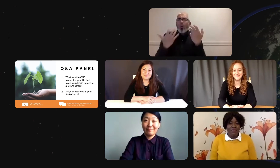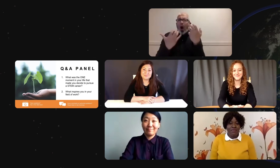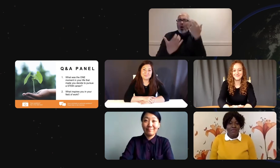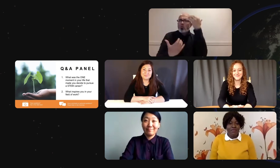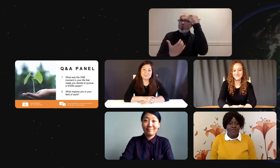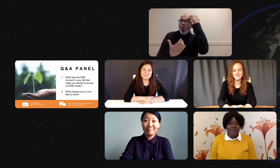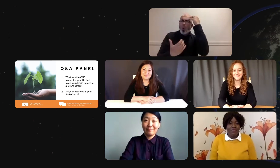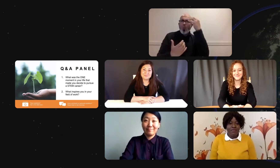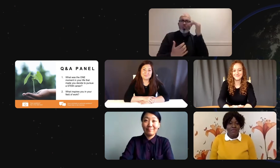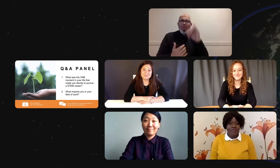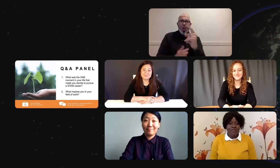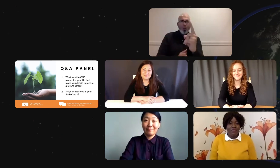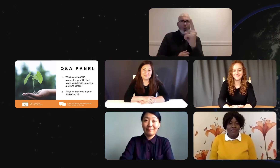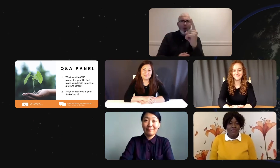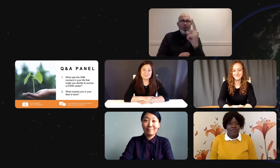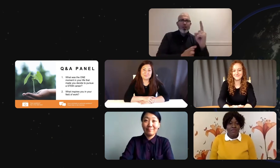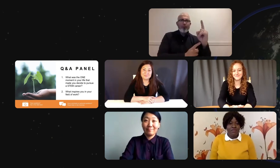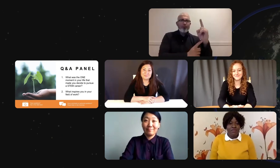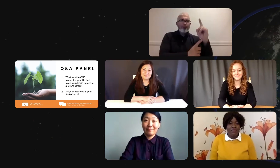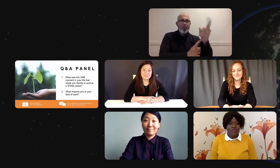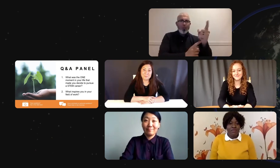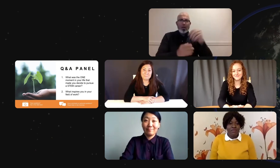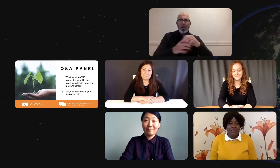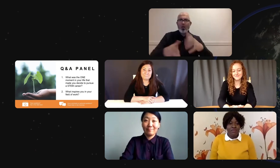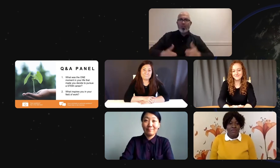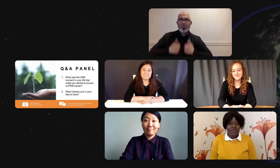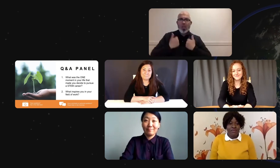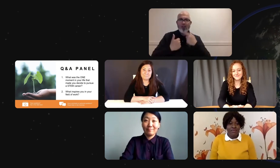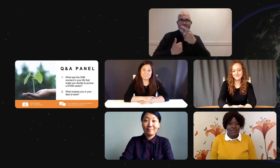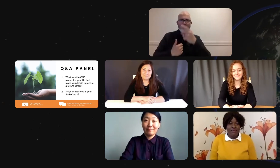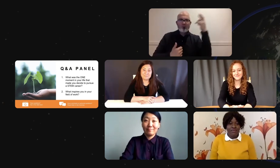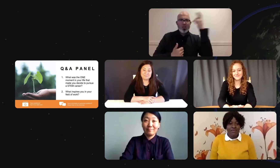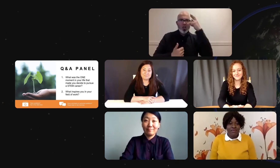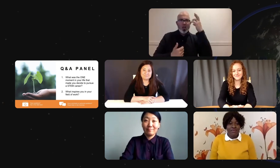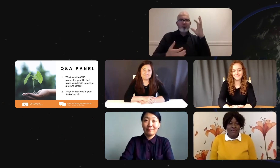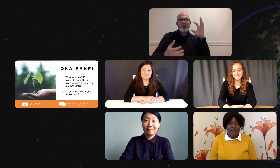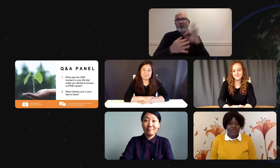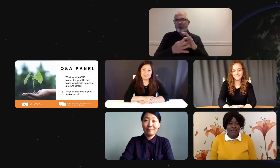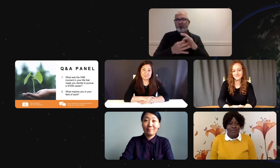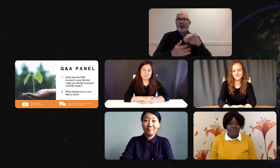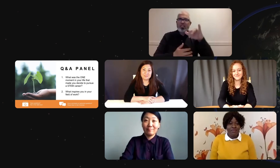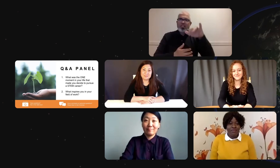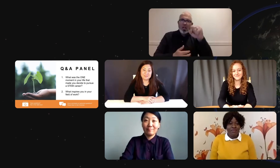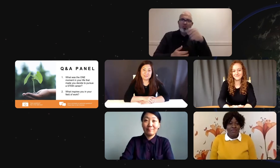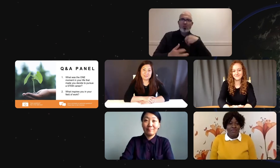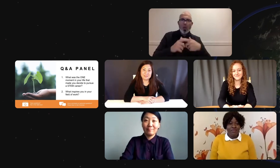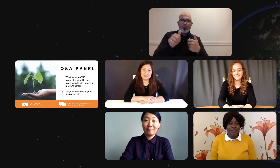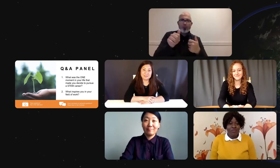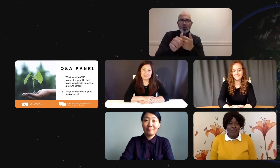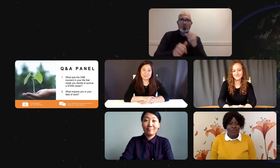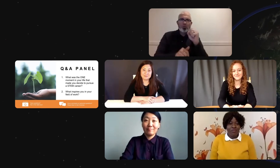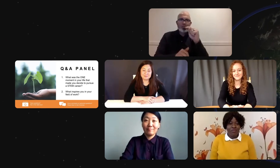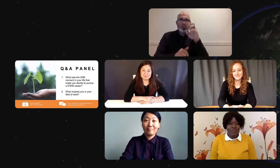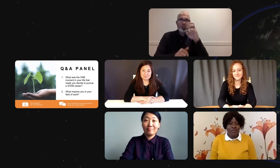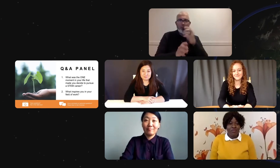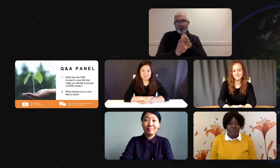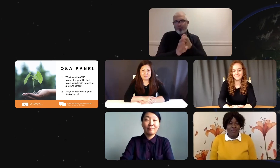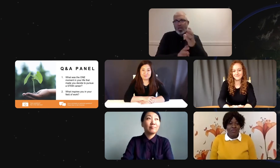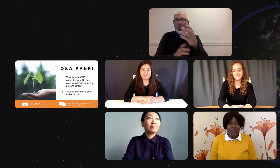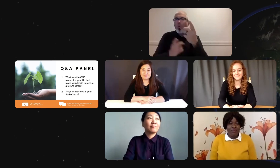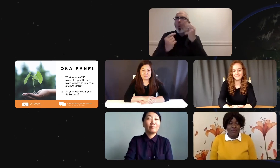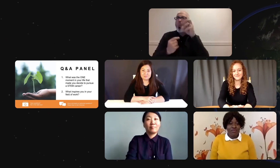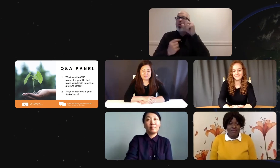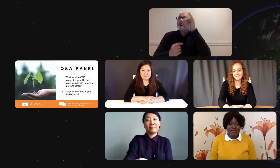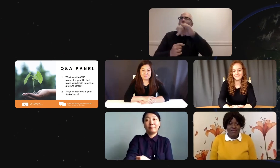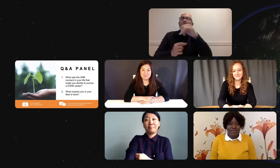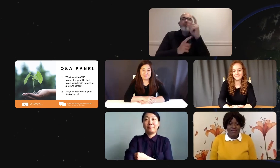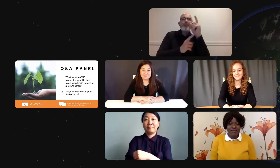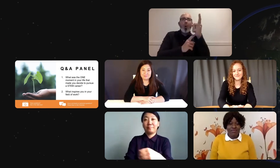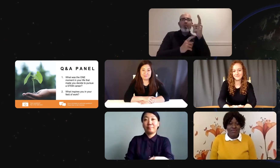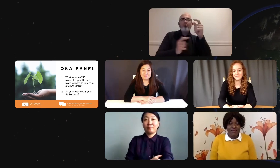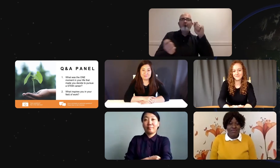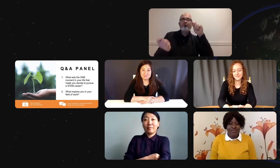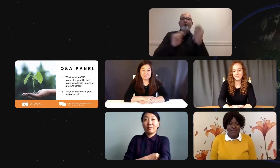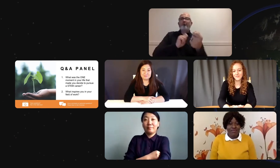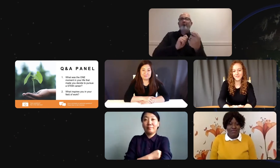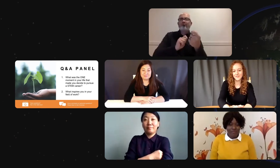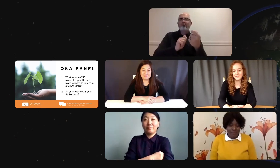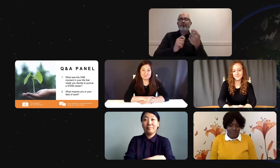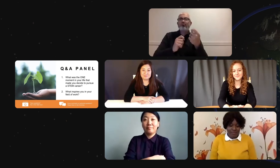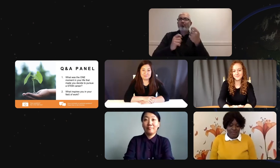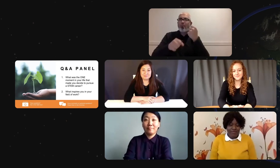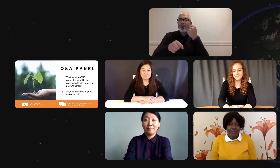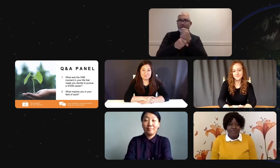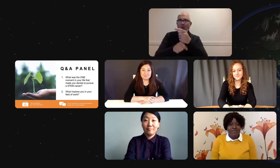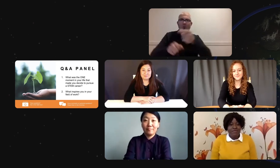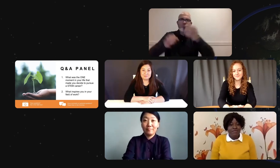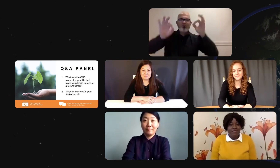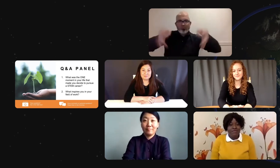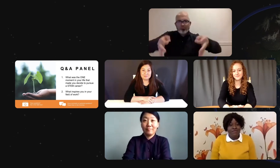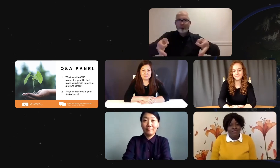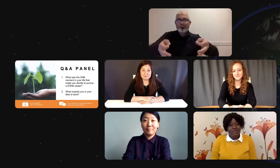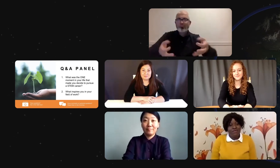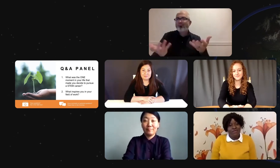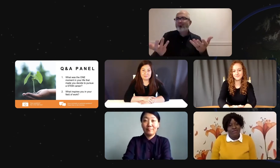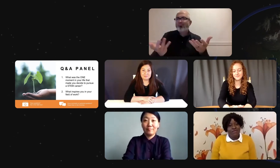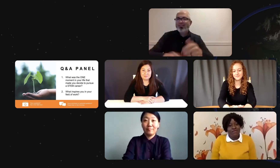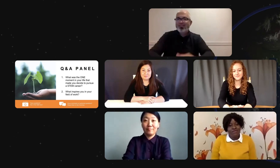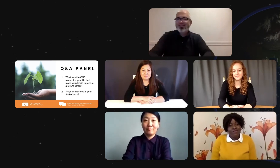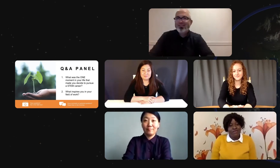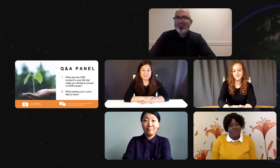I'd like to ask about a moment in your life when you realized, "Yes, I'll pursue a STEM